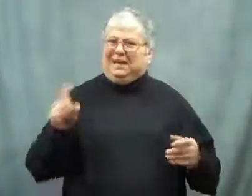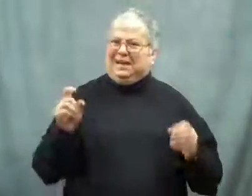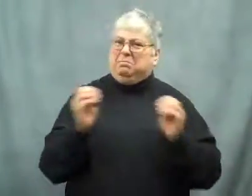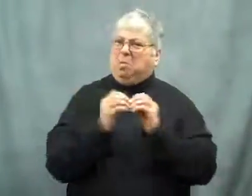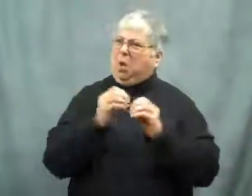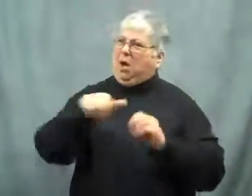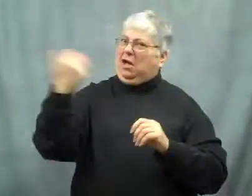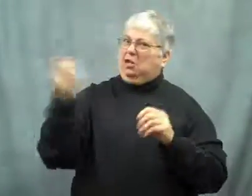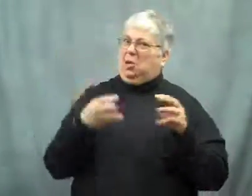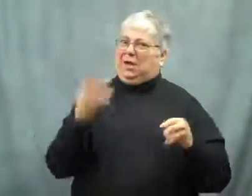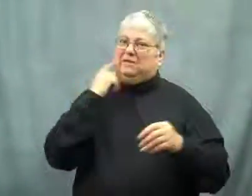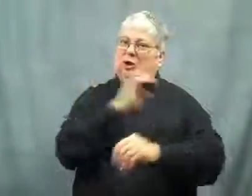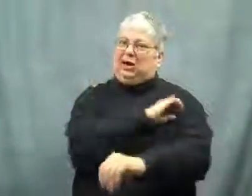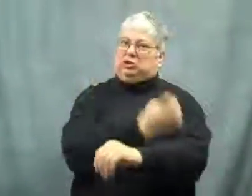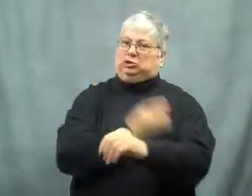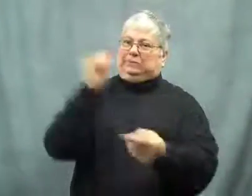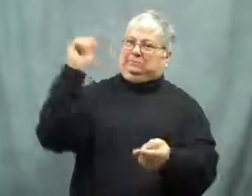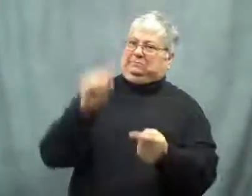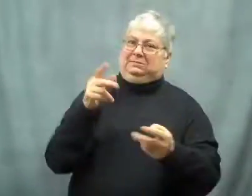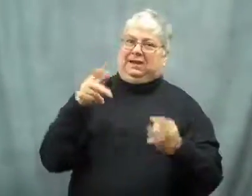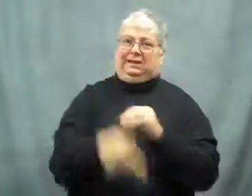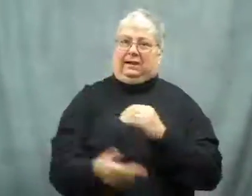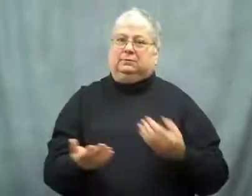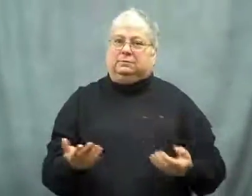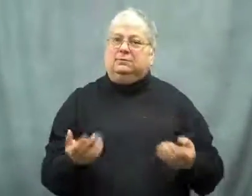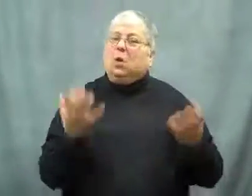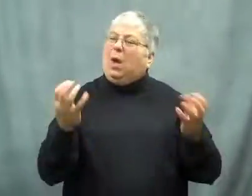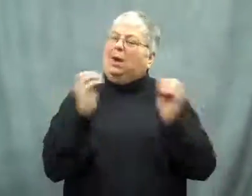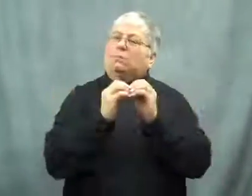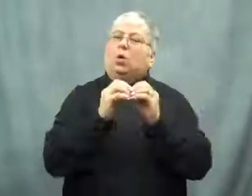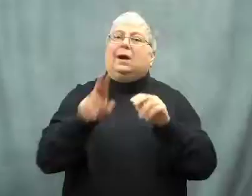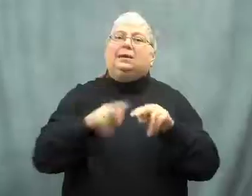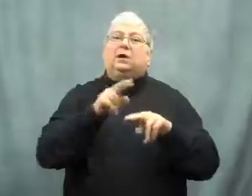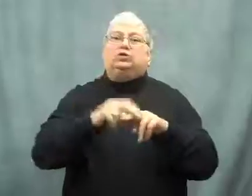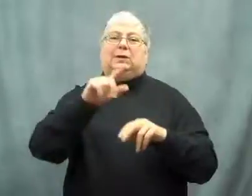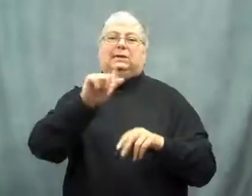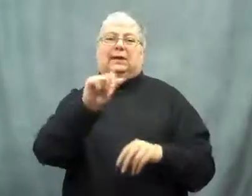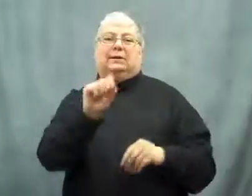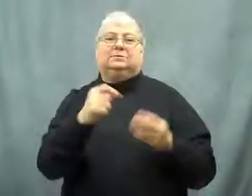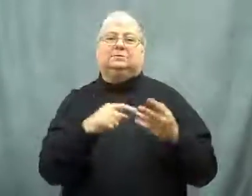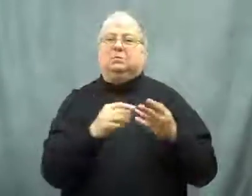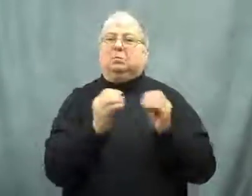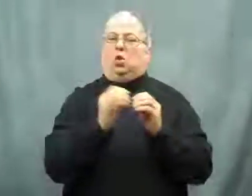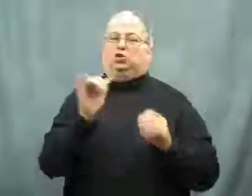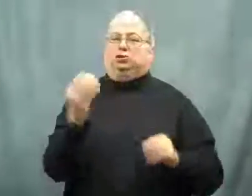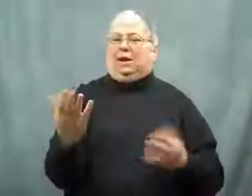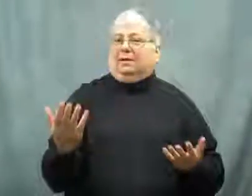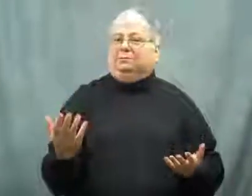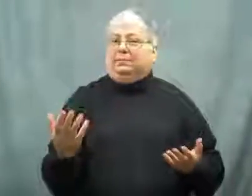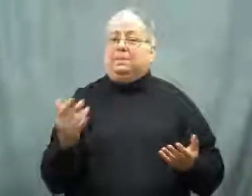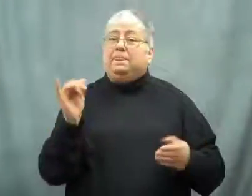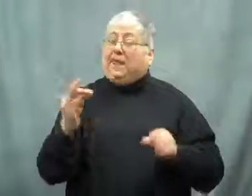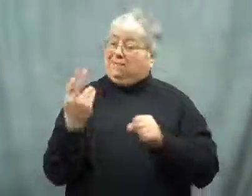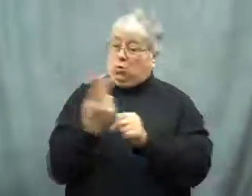It needs to find more ways of using less energy. He wanted more use of natural gas, and more jobs.